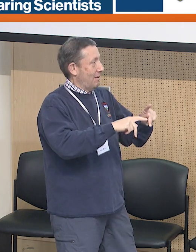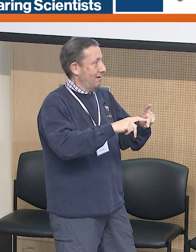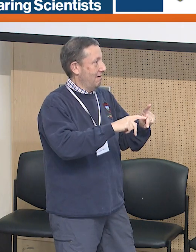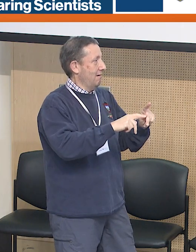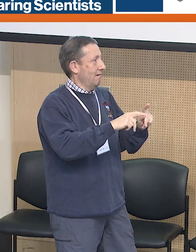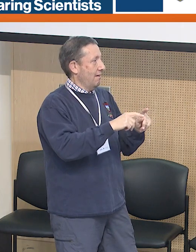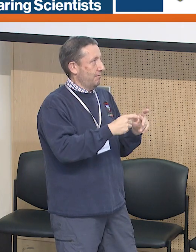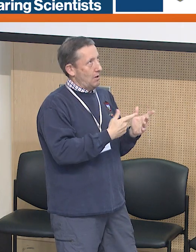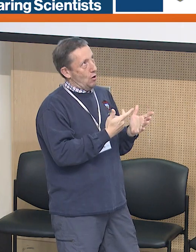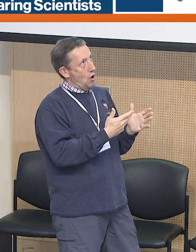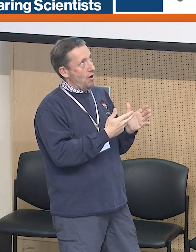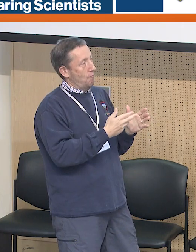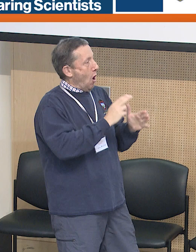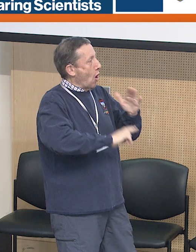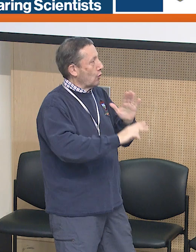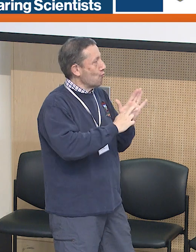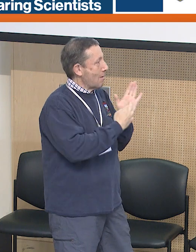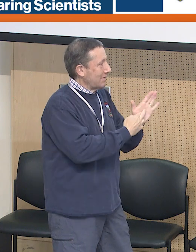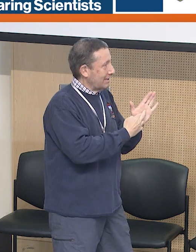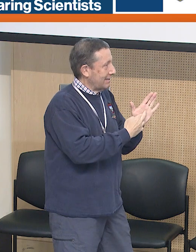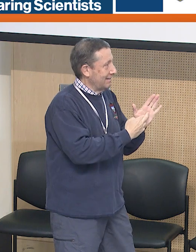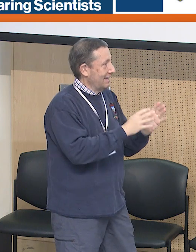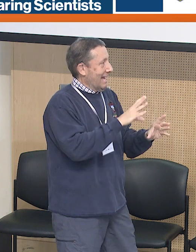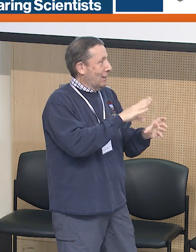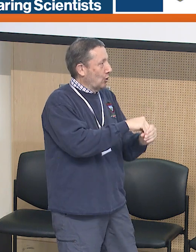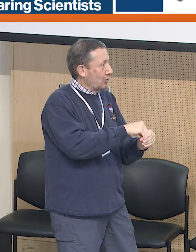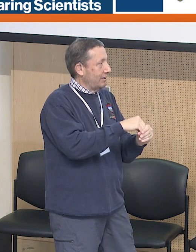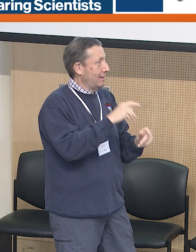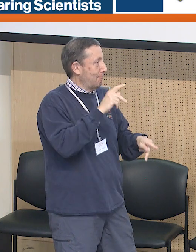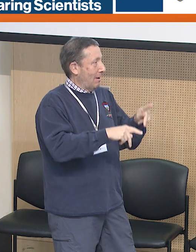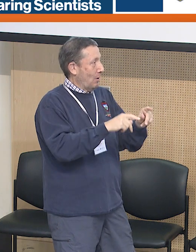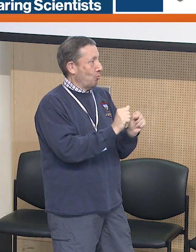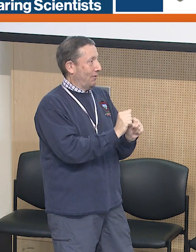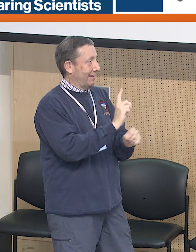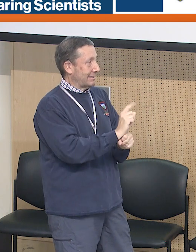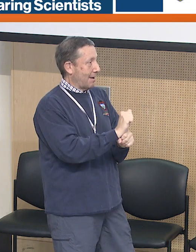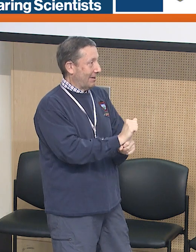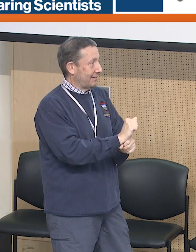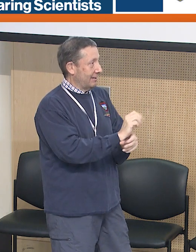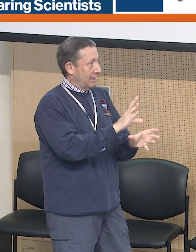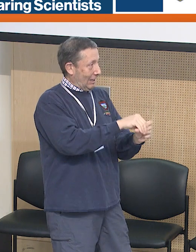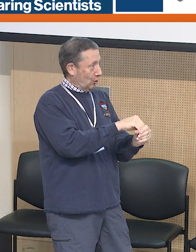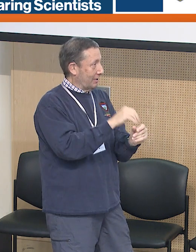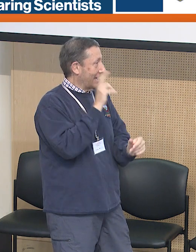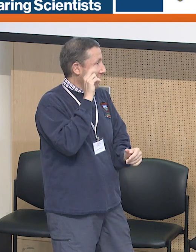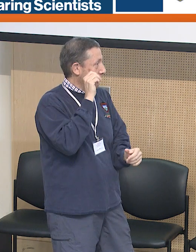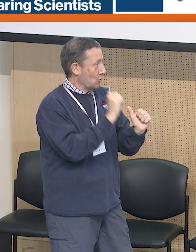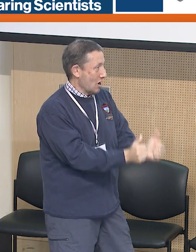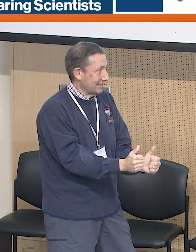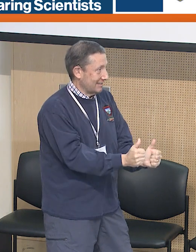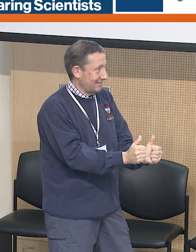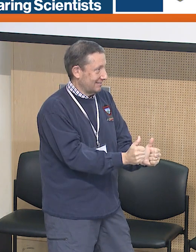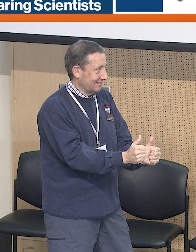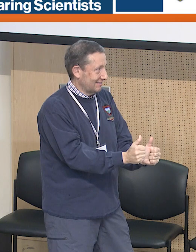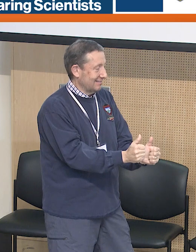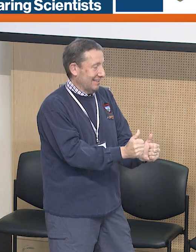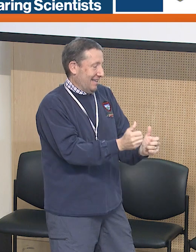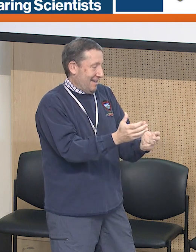It means the scientific community needs the underrepresented populations to be involved in science.